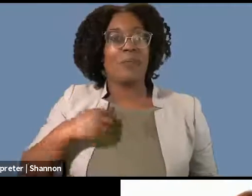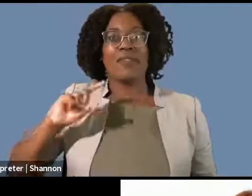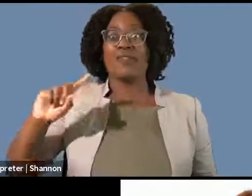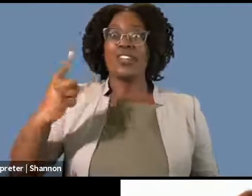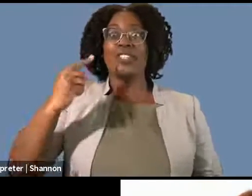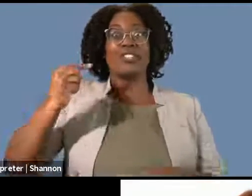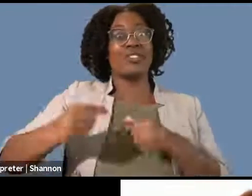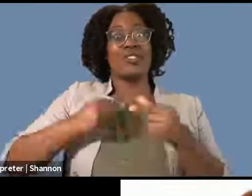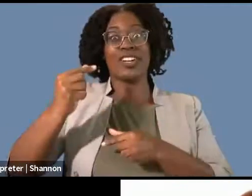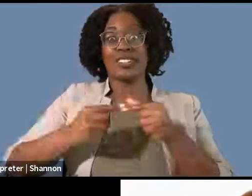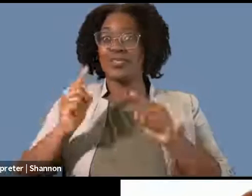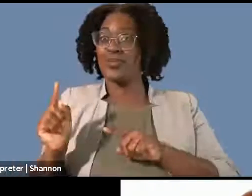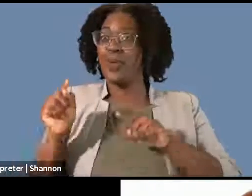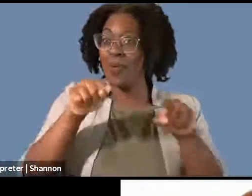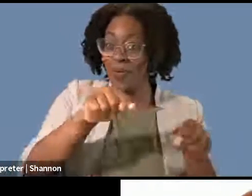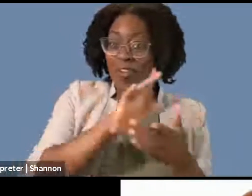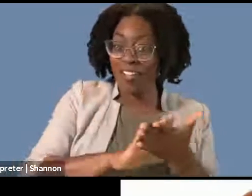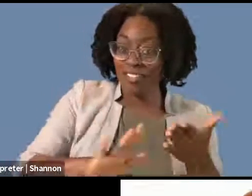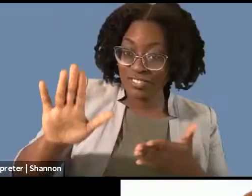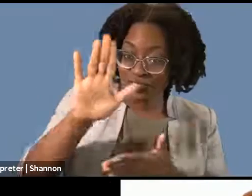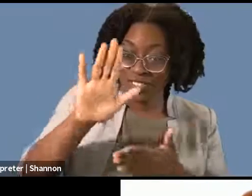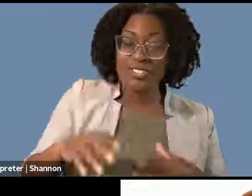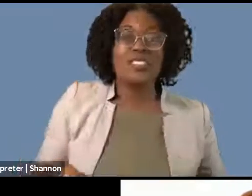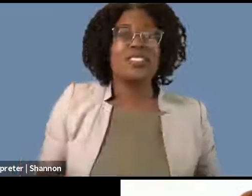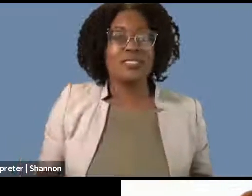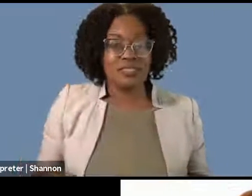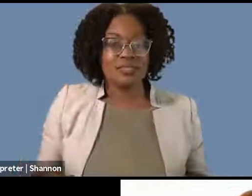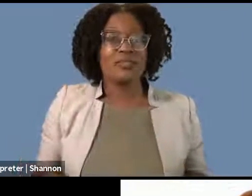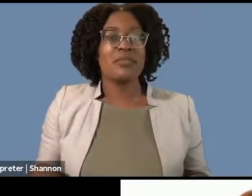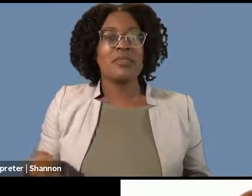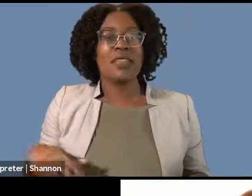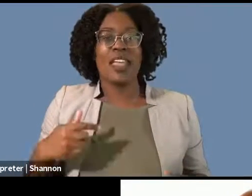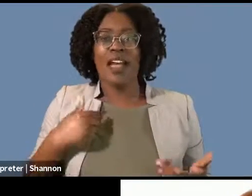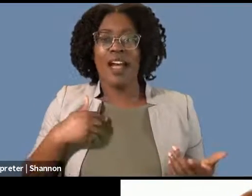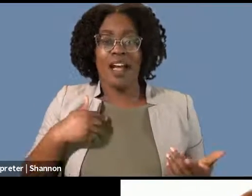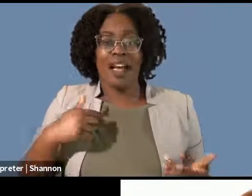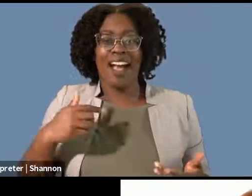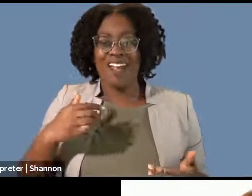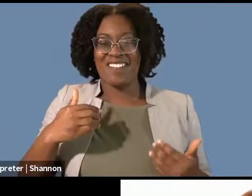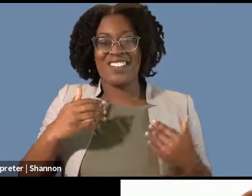in the writing of my book as well as the fact I grew up in a place called Spokane, Washington